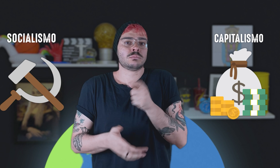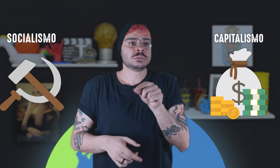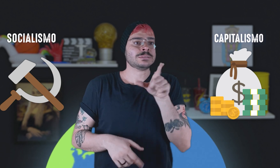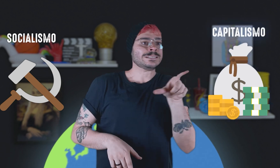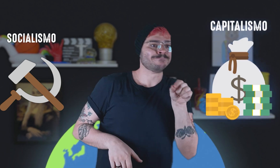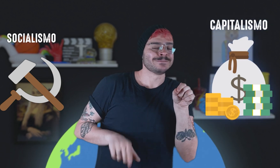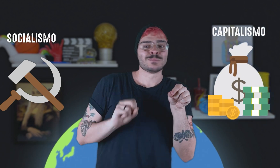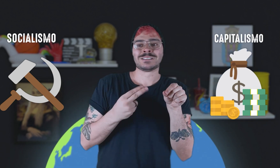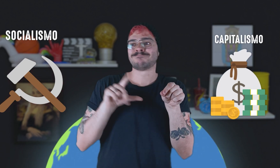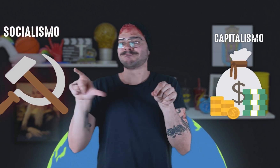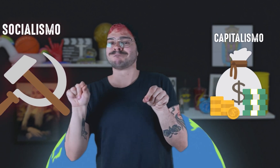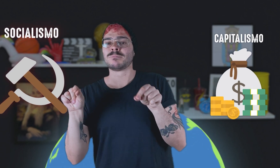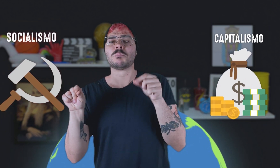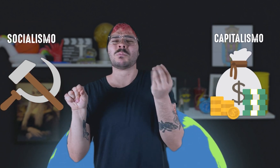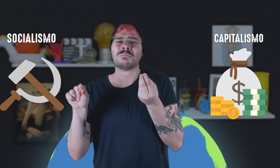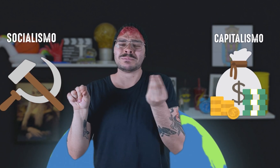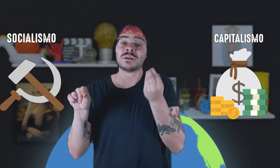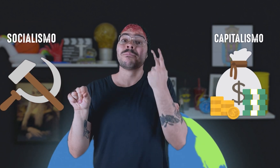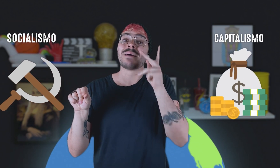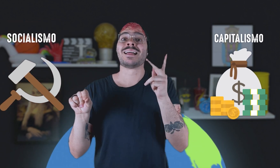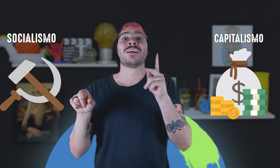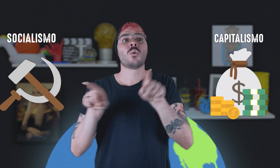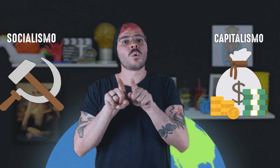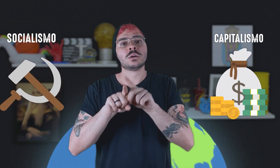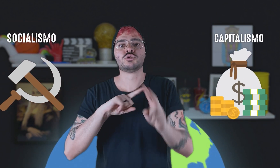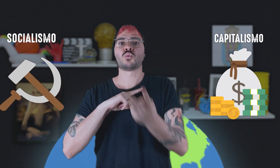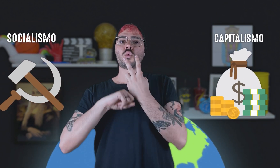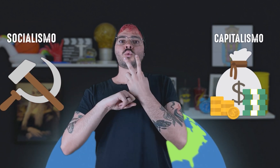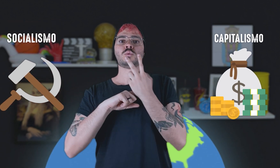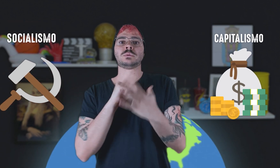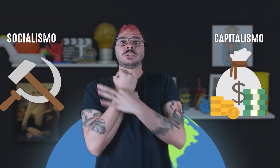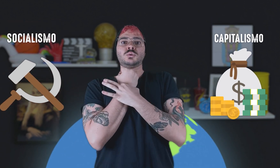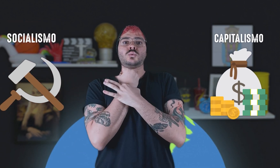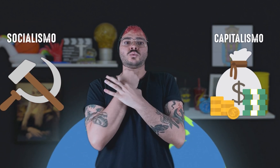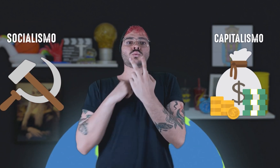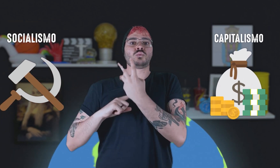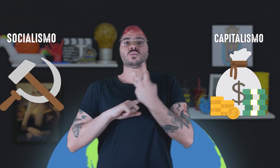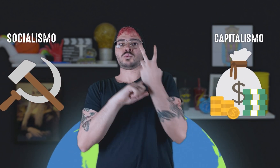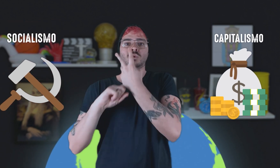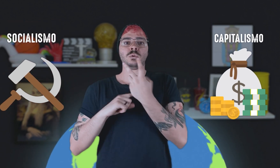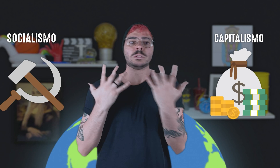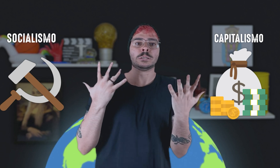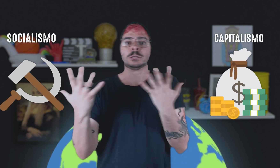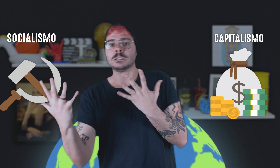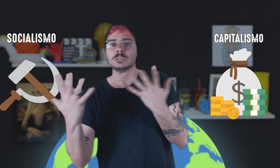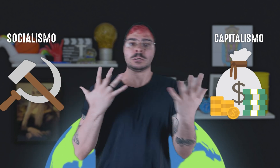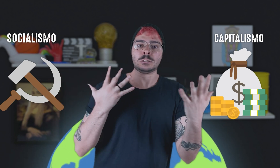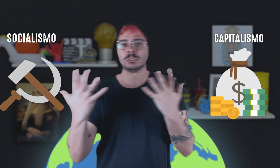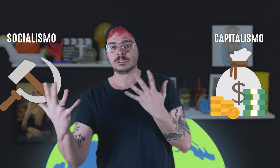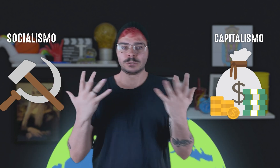to choose one of the sides to ally and obtain protection.